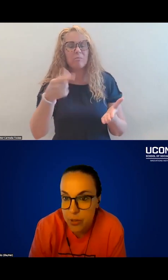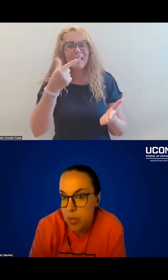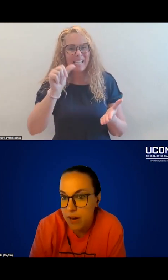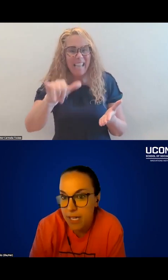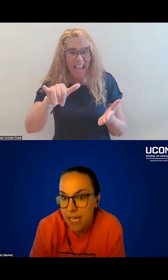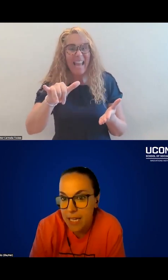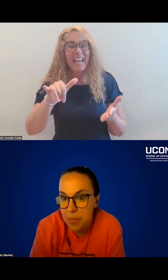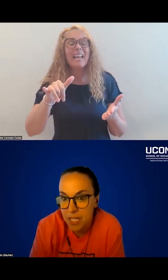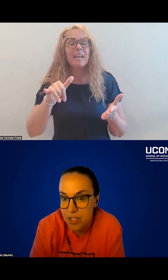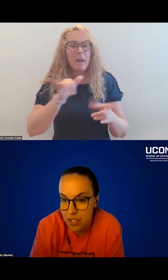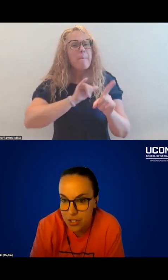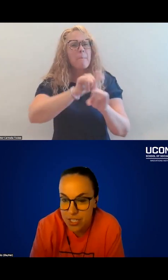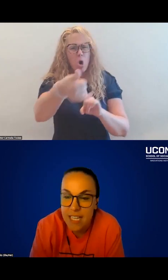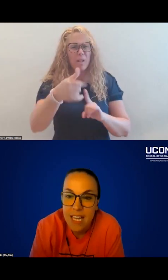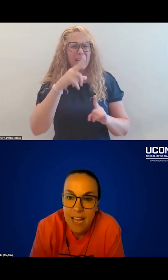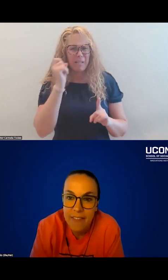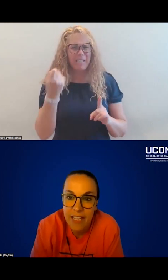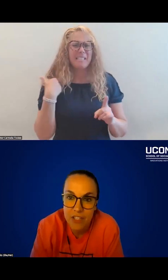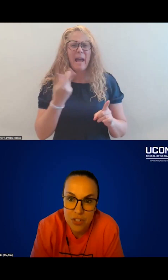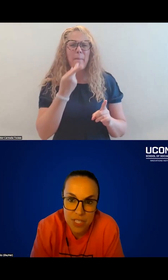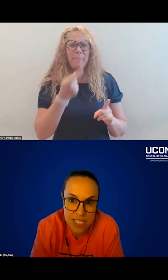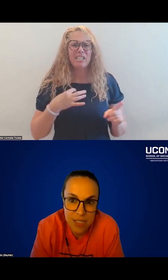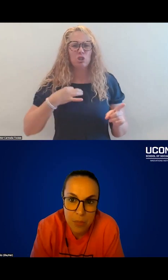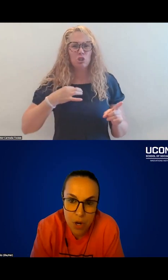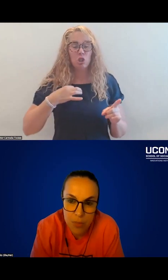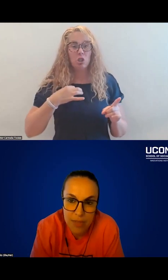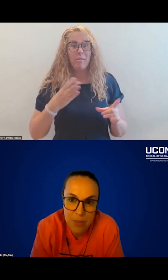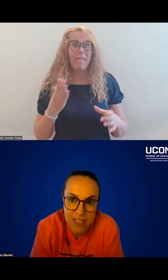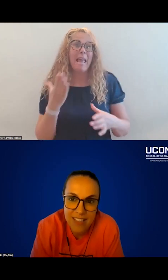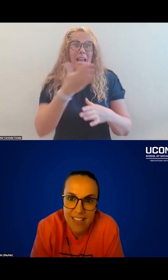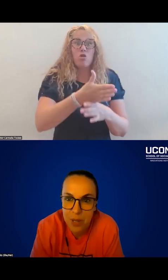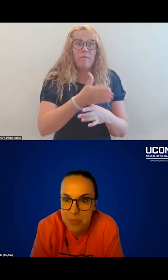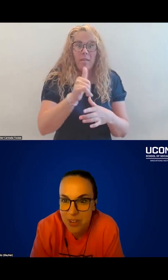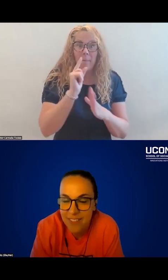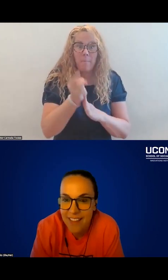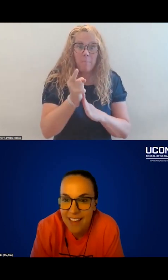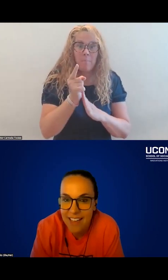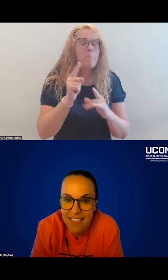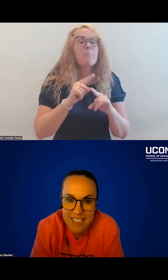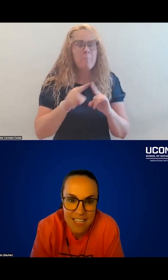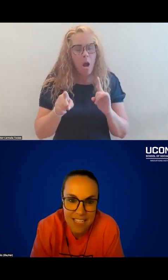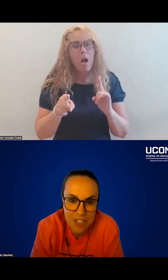FOR WEARING A PINK SHIRT. THEY INTERVENED AND DECIDED